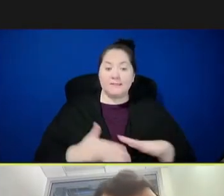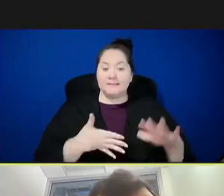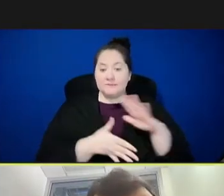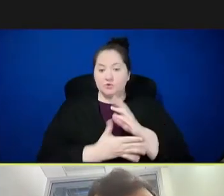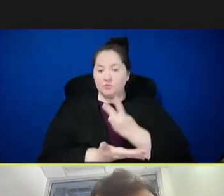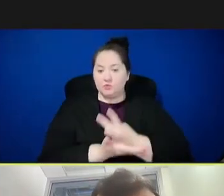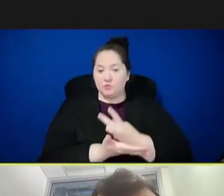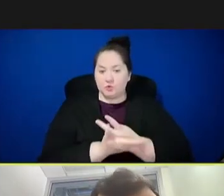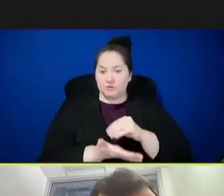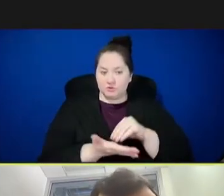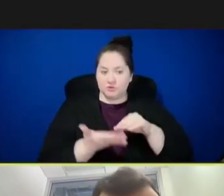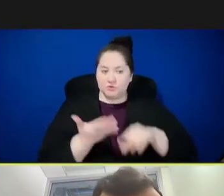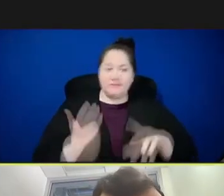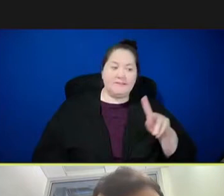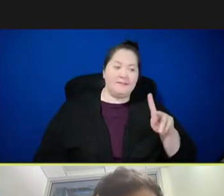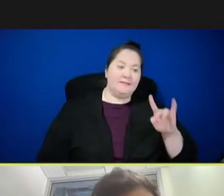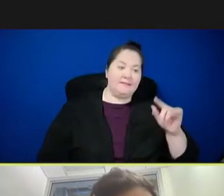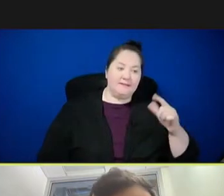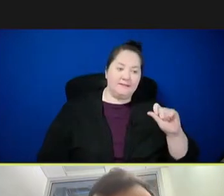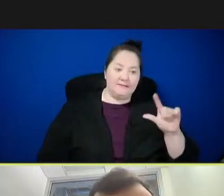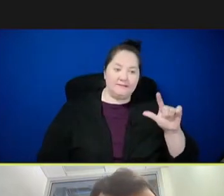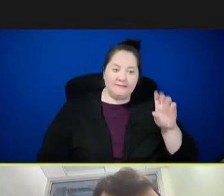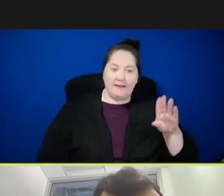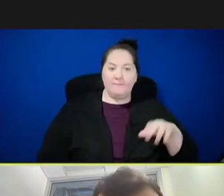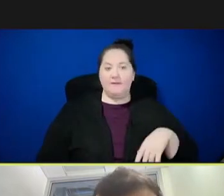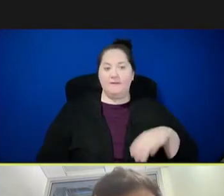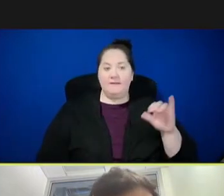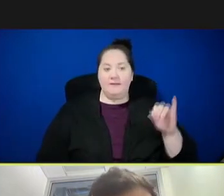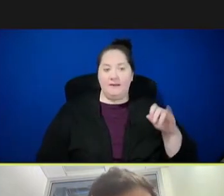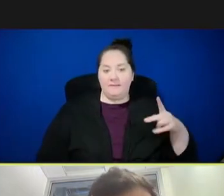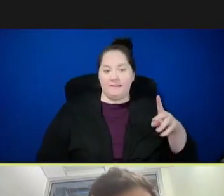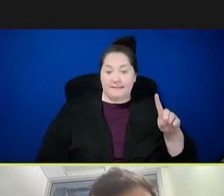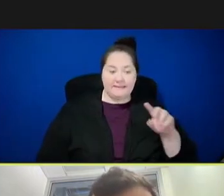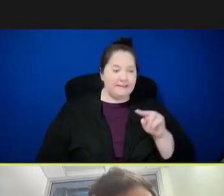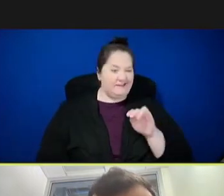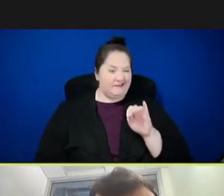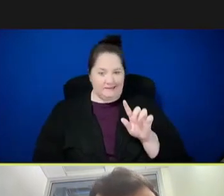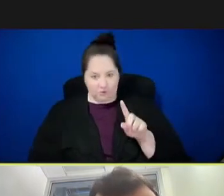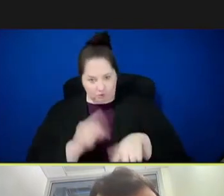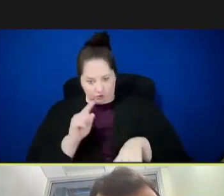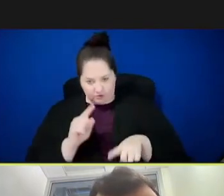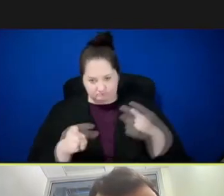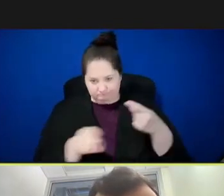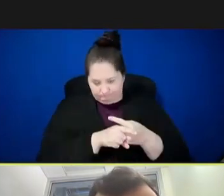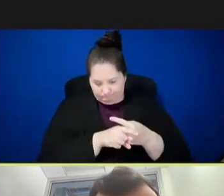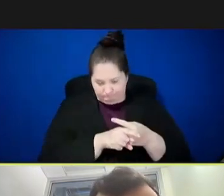King's lab here at the IPD. Neil couldn't be here today because he had a conflict that came up, but